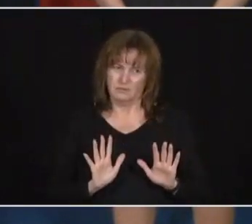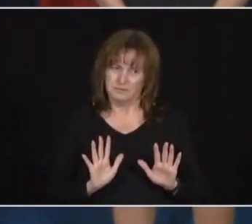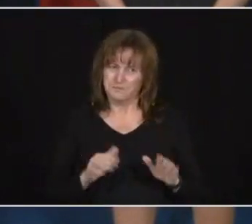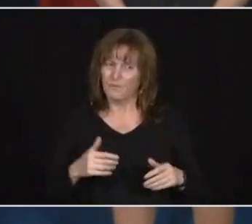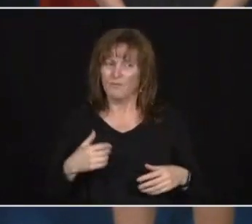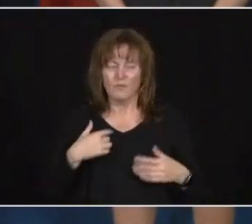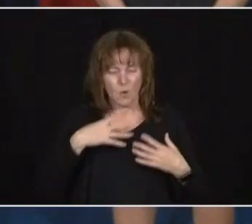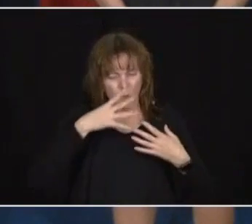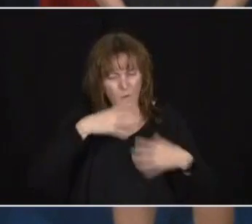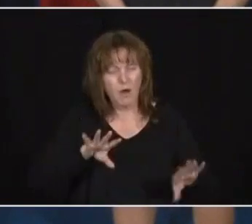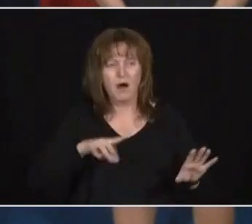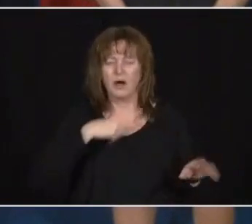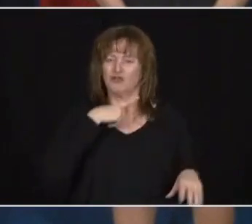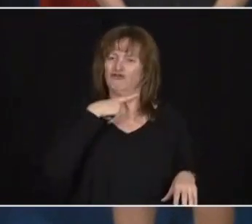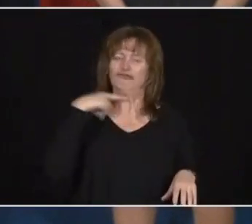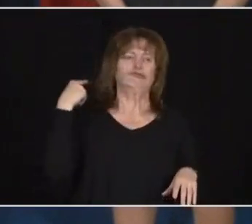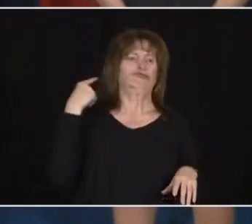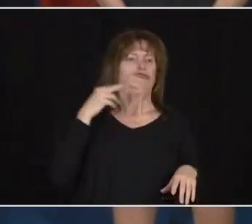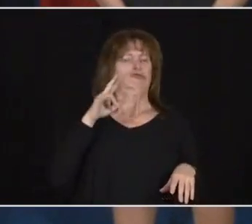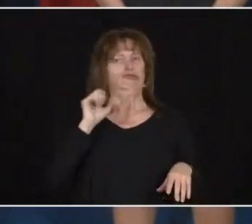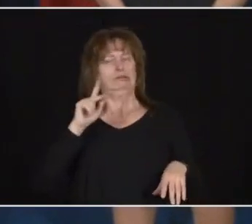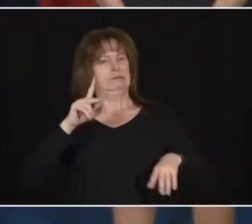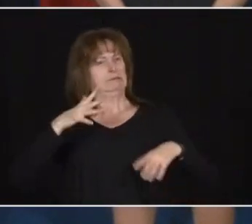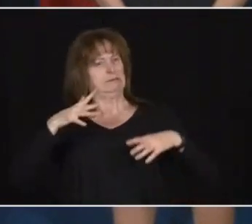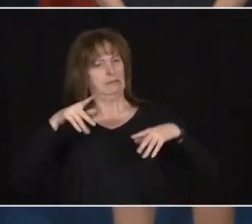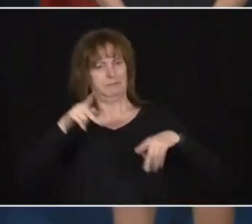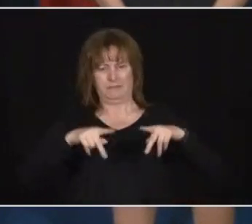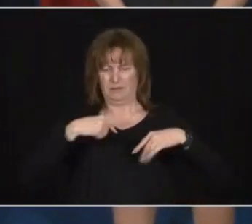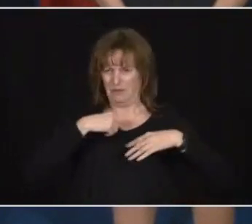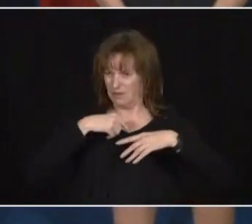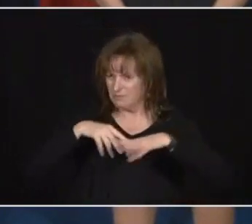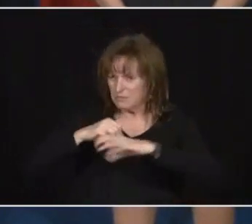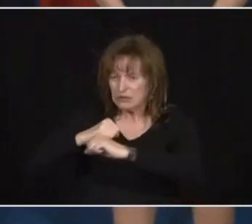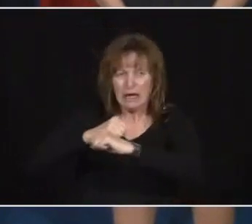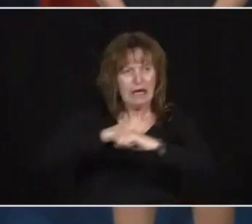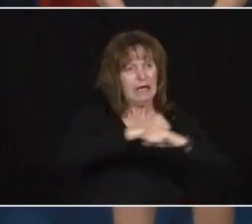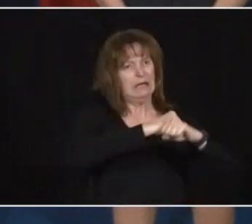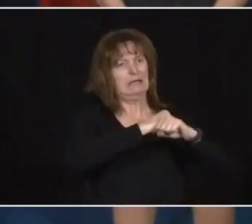Again, I'm not going to risk people's health and well-being of this province over whatever